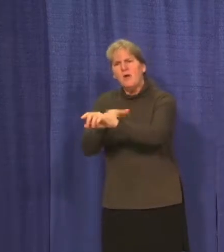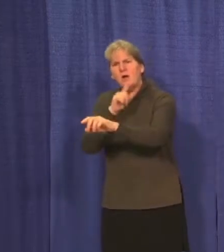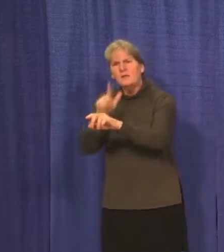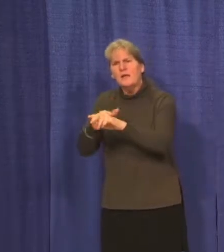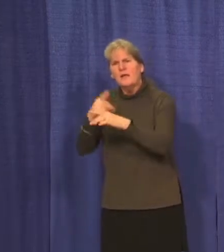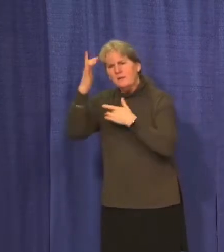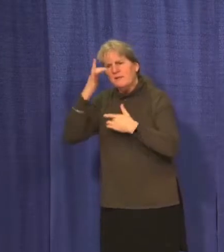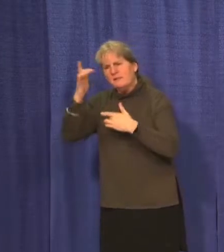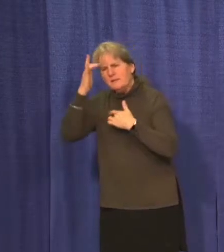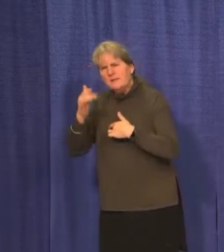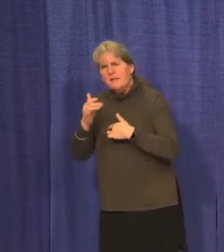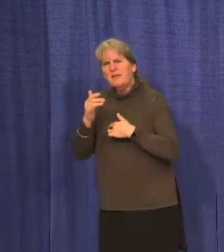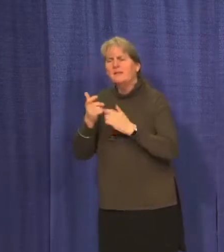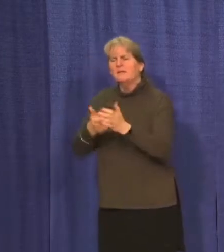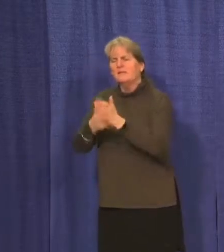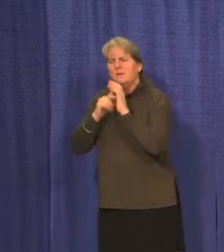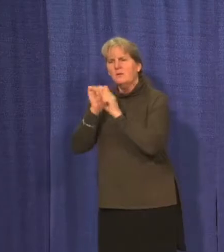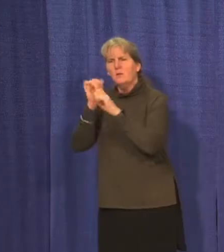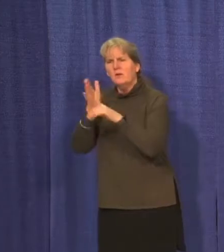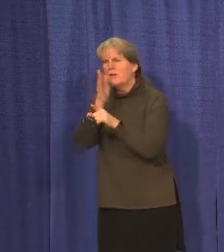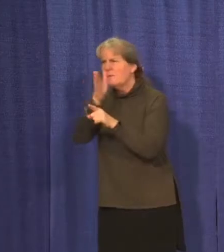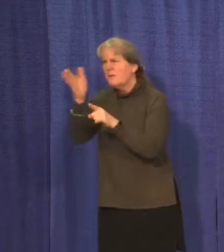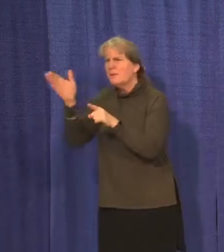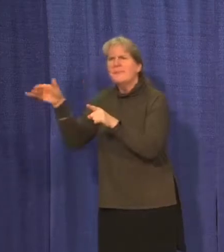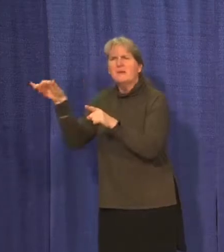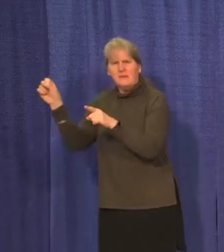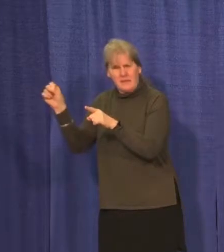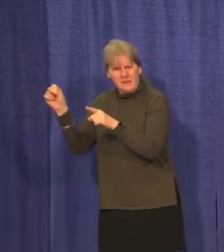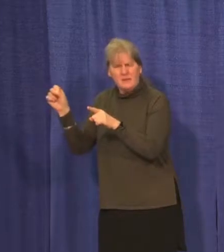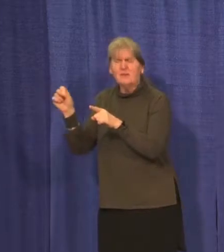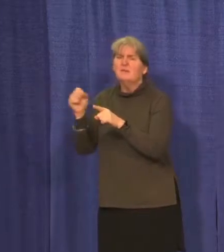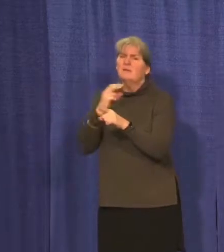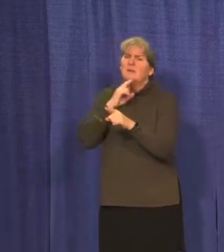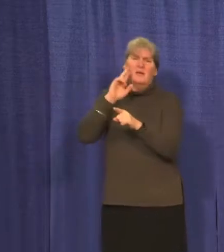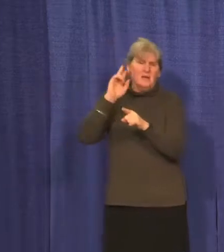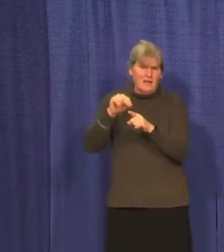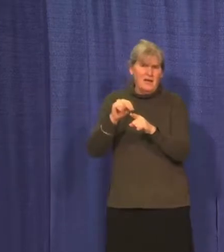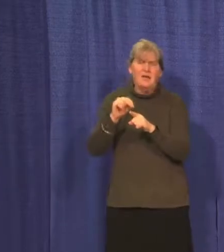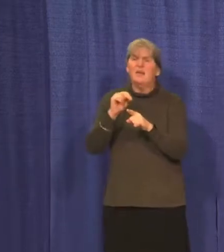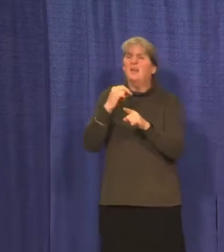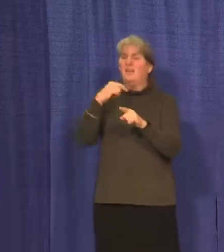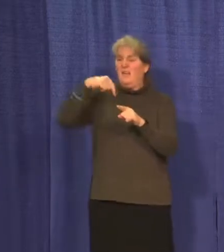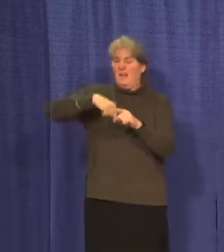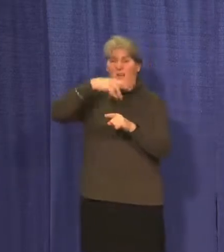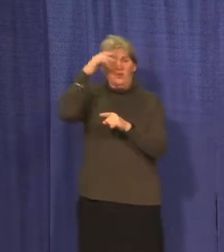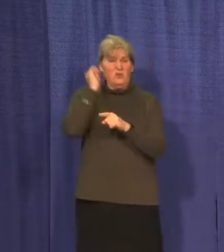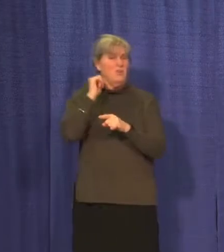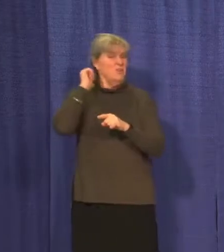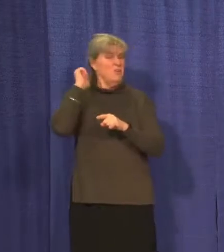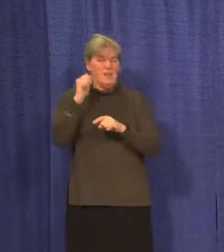to all of our essential workers and so many different sectors. We are so lucky we can address all of these important